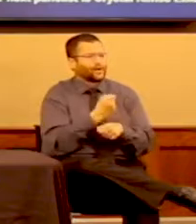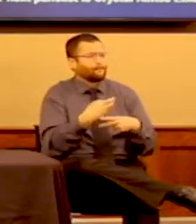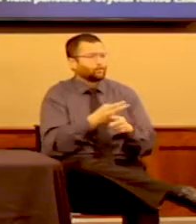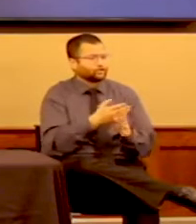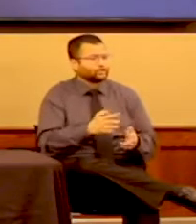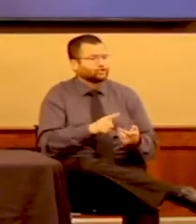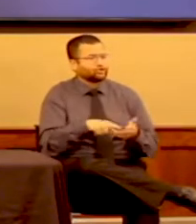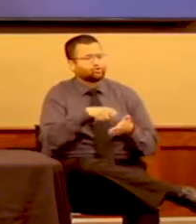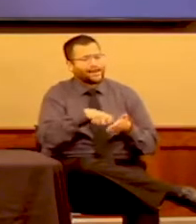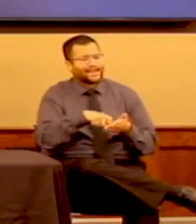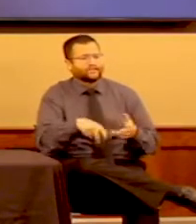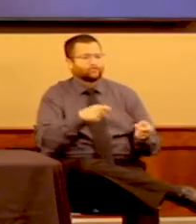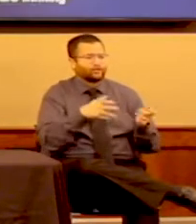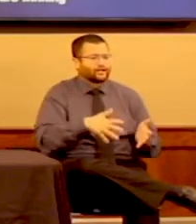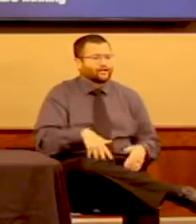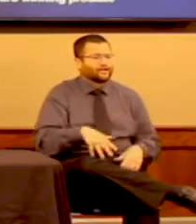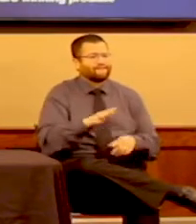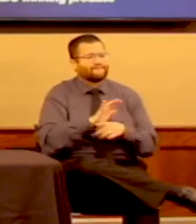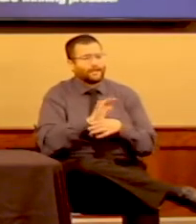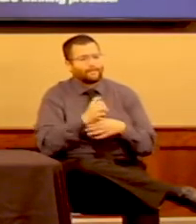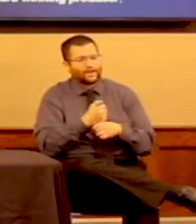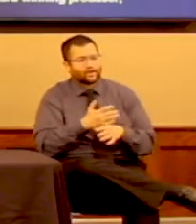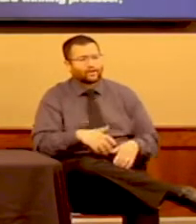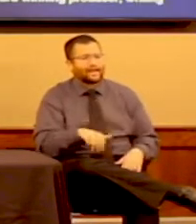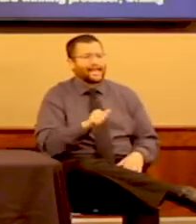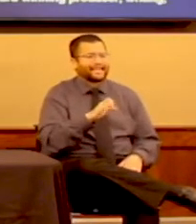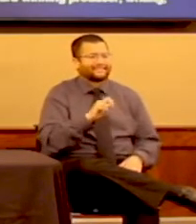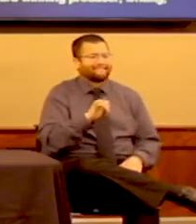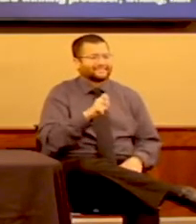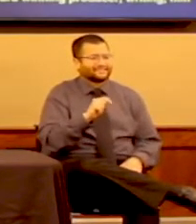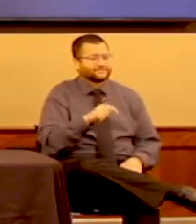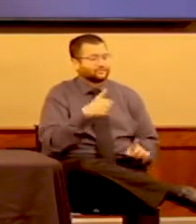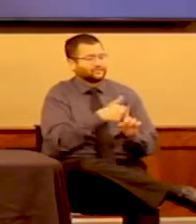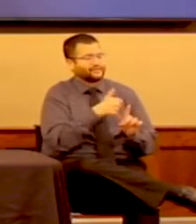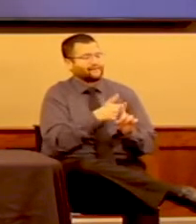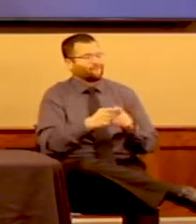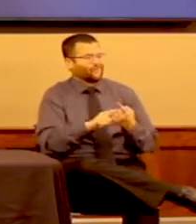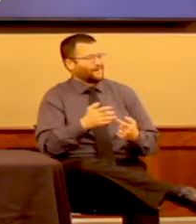director filmmaker and activist miss